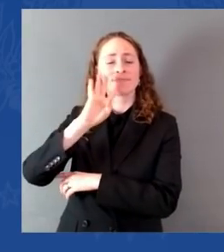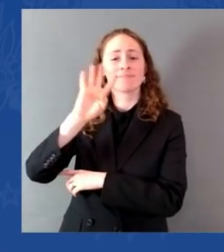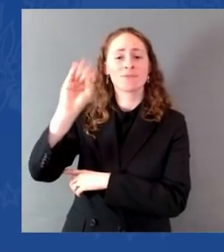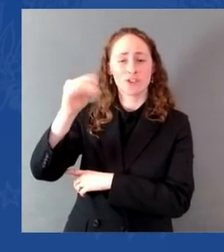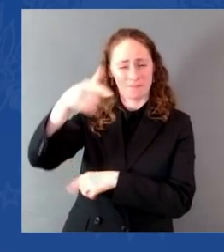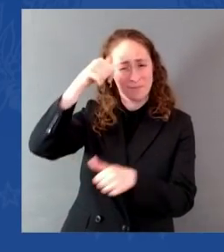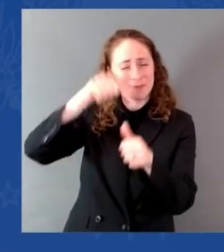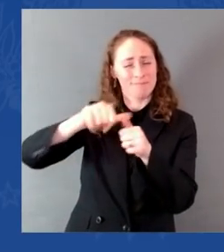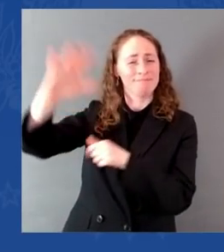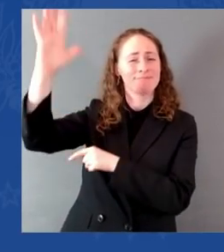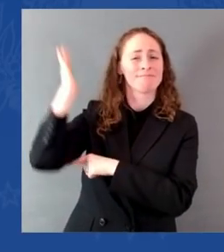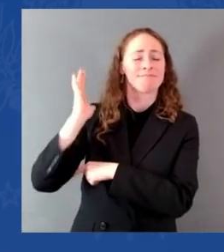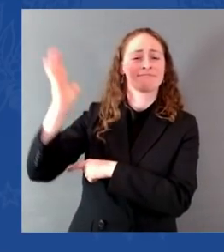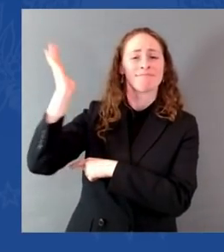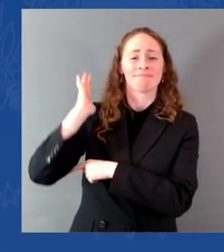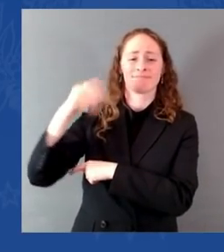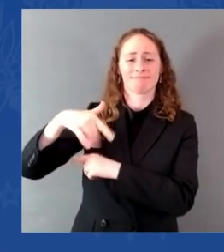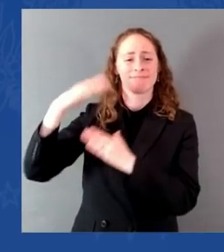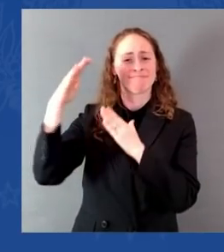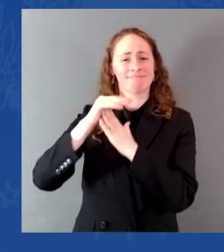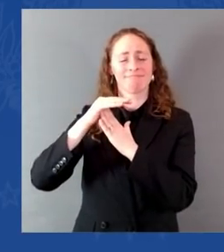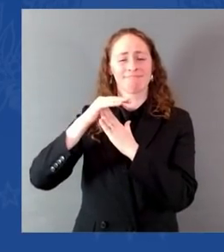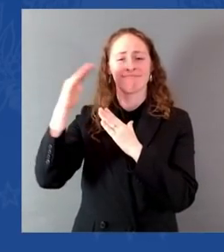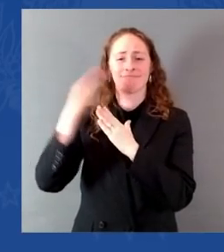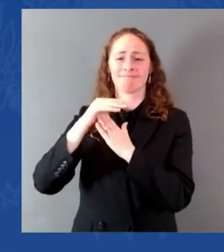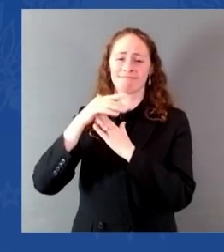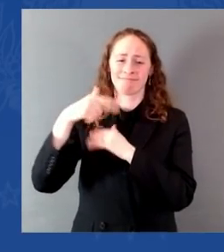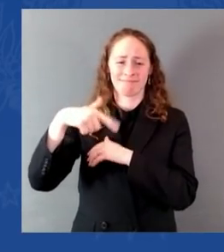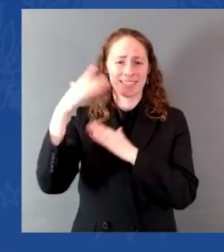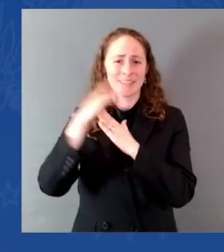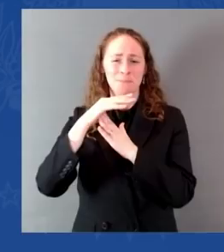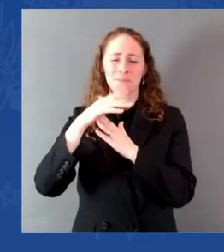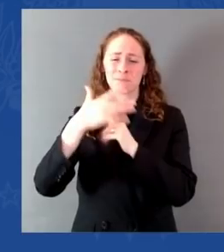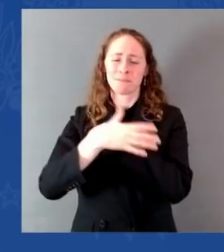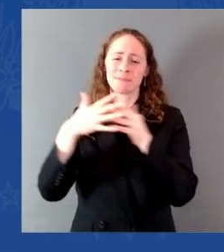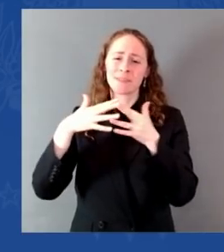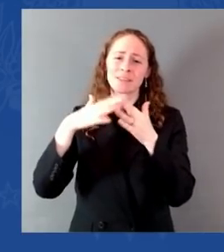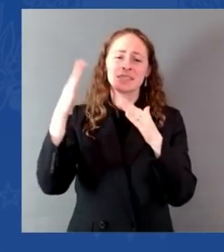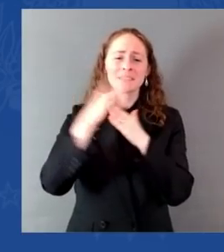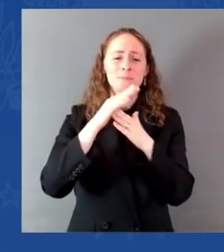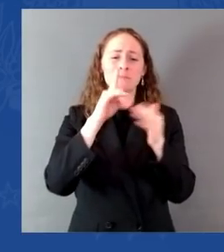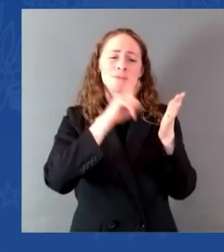in terms of investment in resource and development; 14th in infrastructure -- the United States of America.